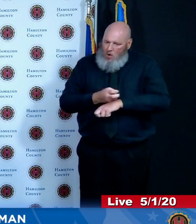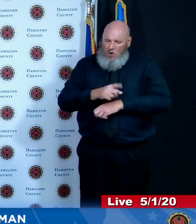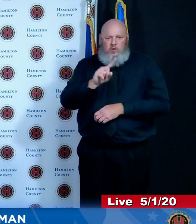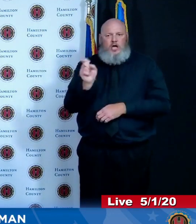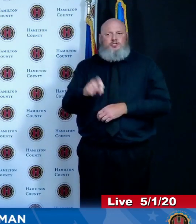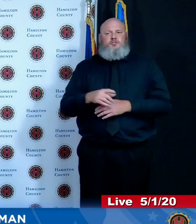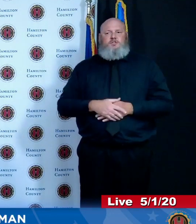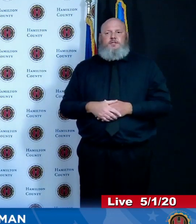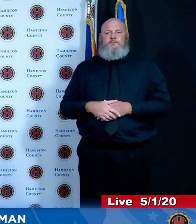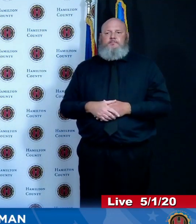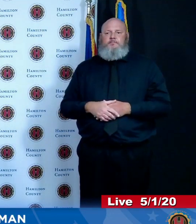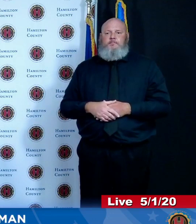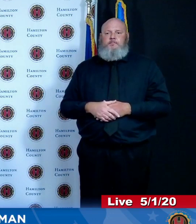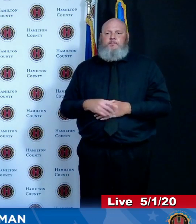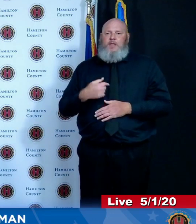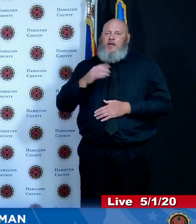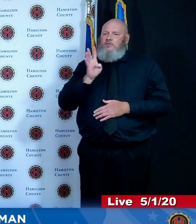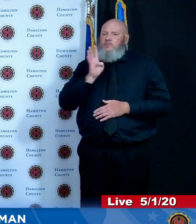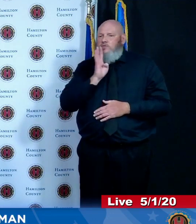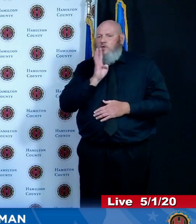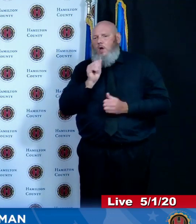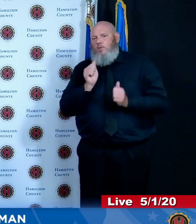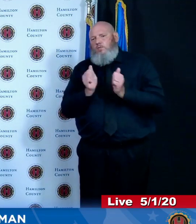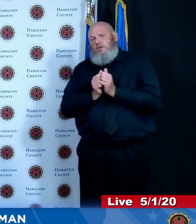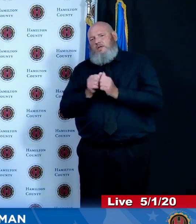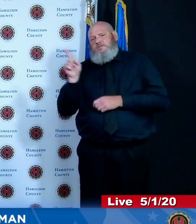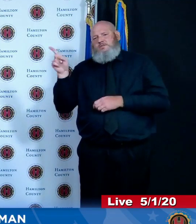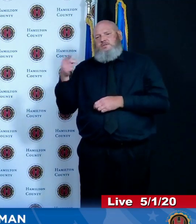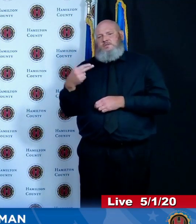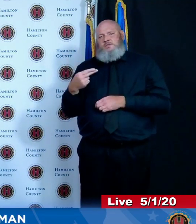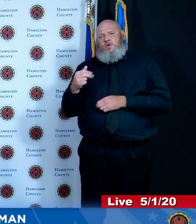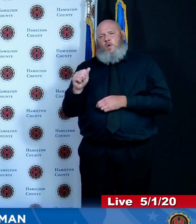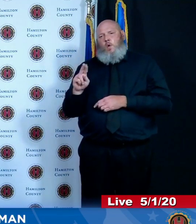they're one of their organizers and I offered the same advice that you just